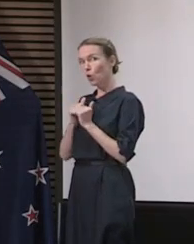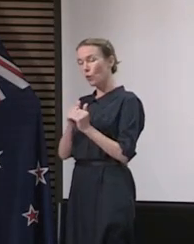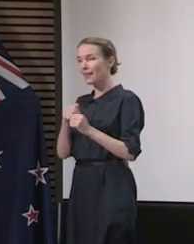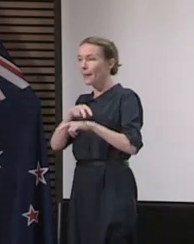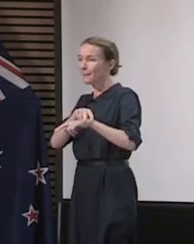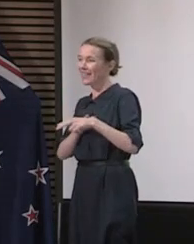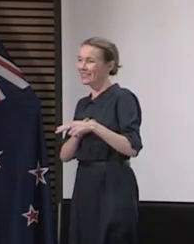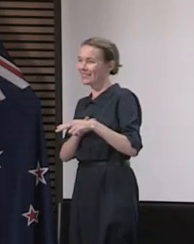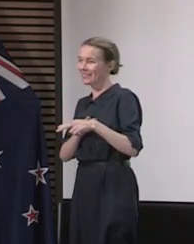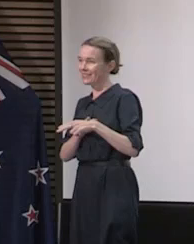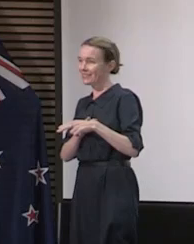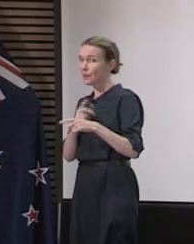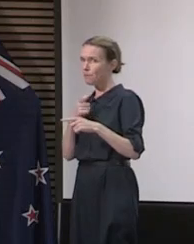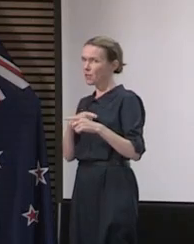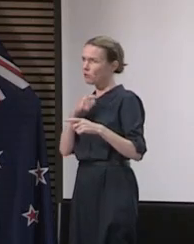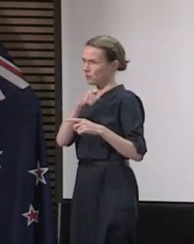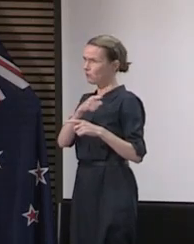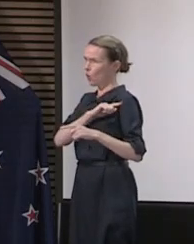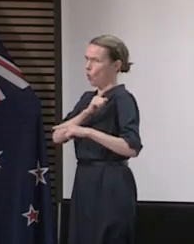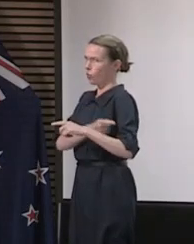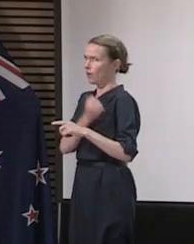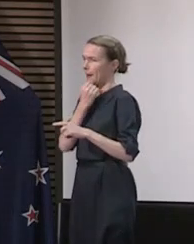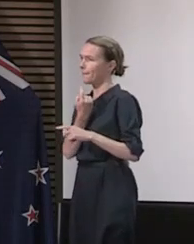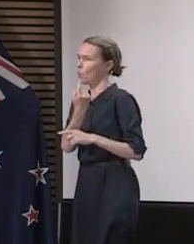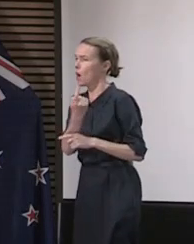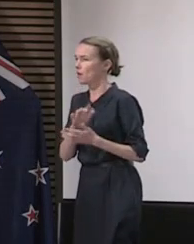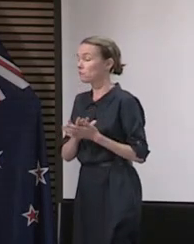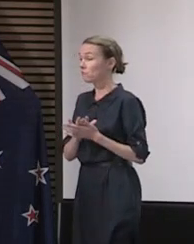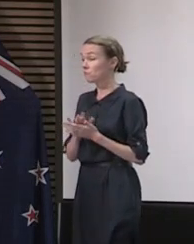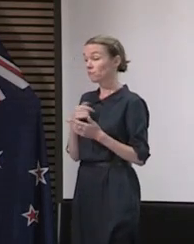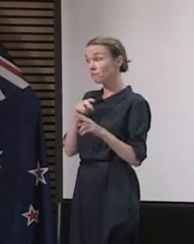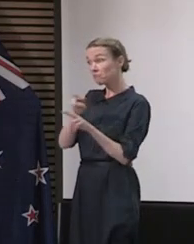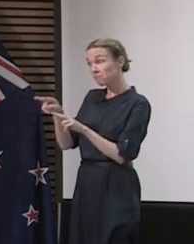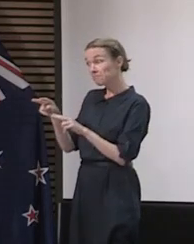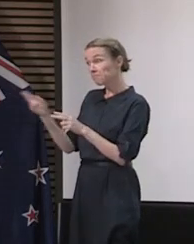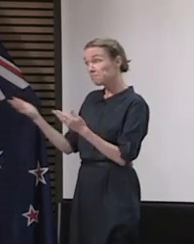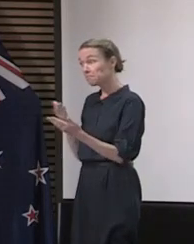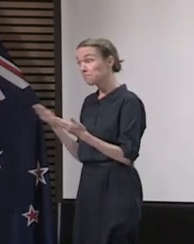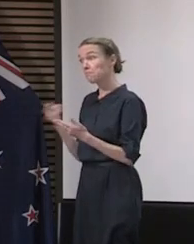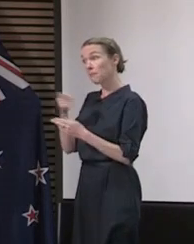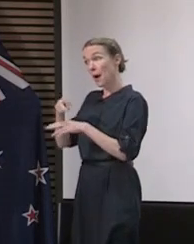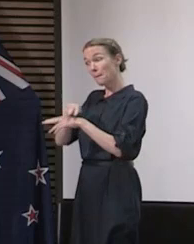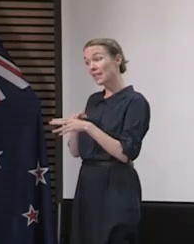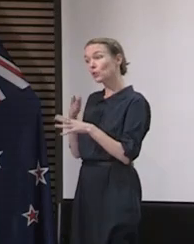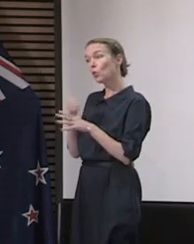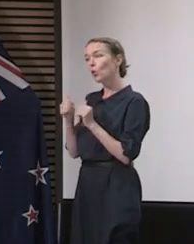defence who are lawfully able to stop people. And so I'm comfortable with the message I've received from the police